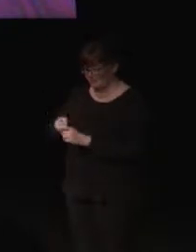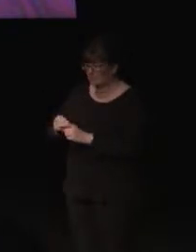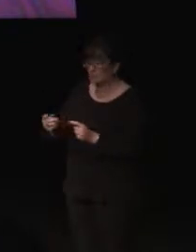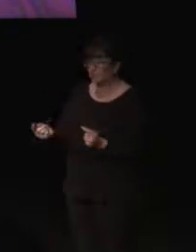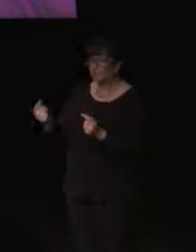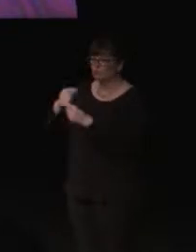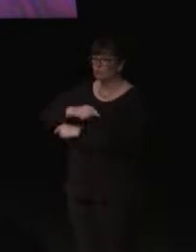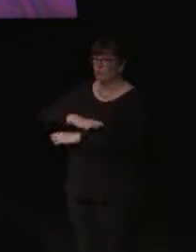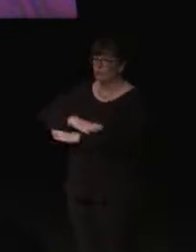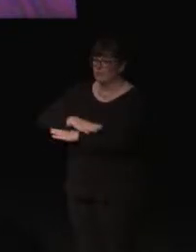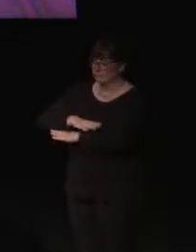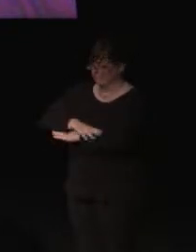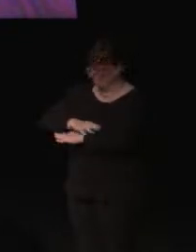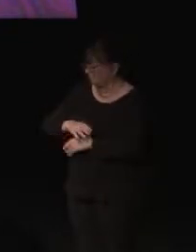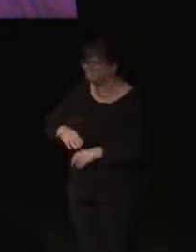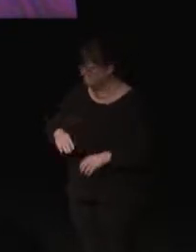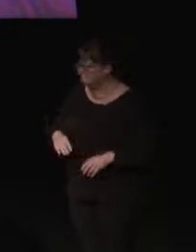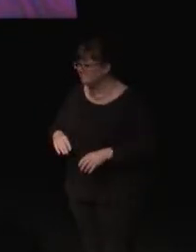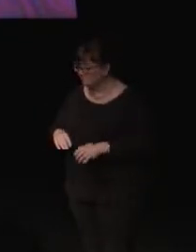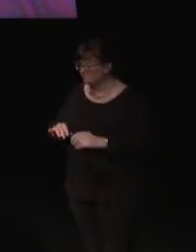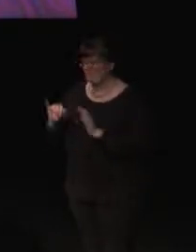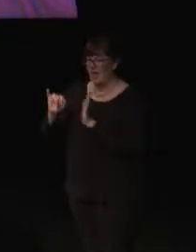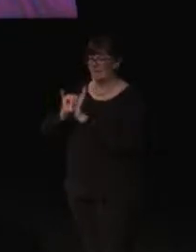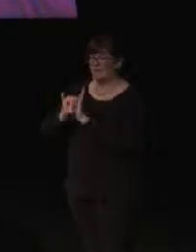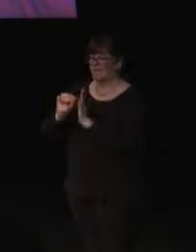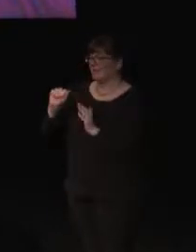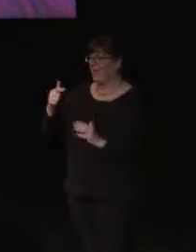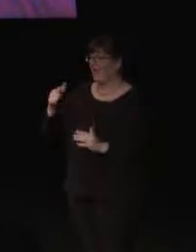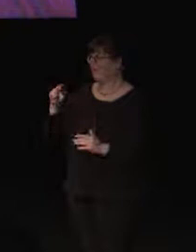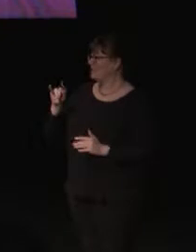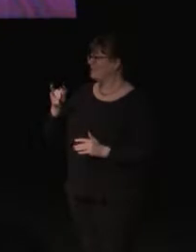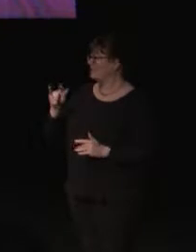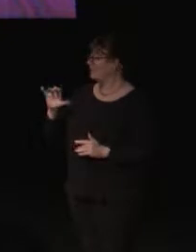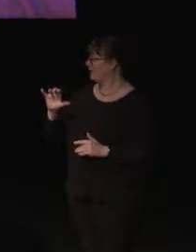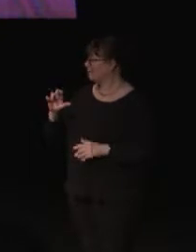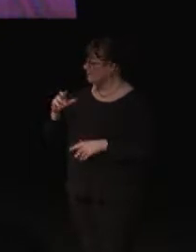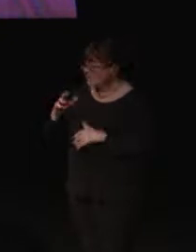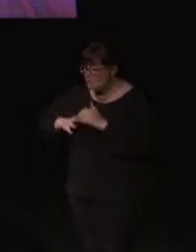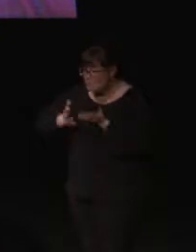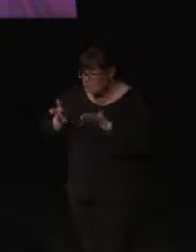an identity agnostic. So, we are building services for Xbox games and PC games,